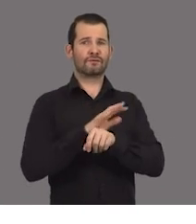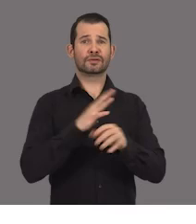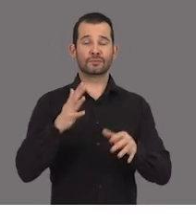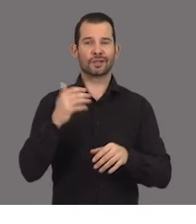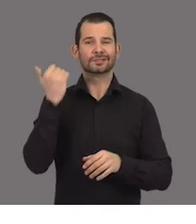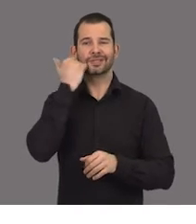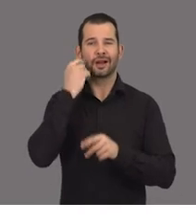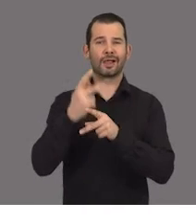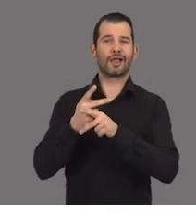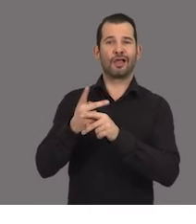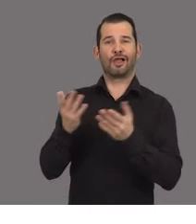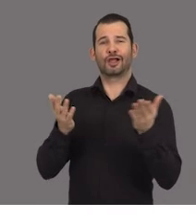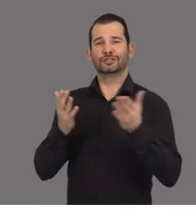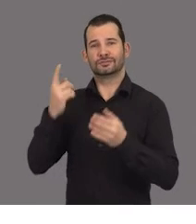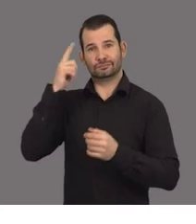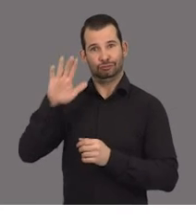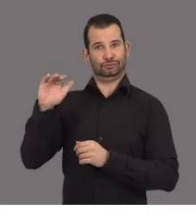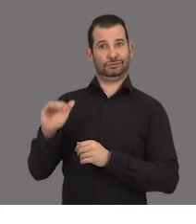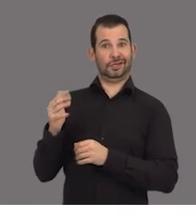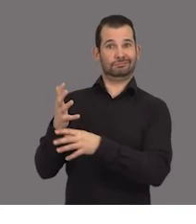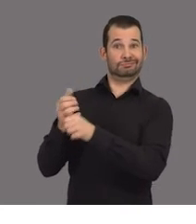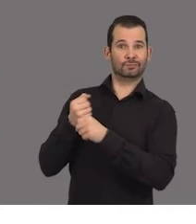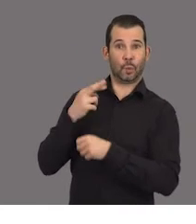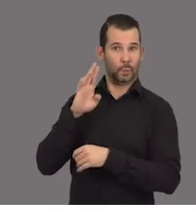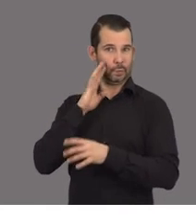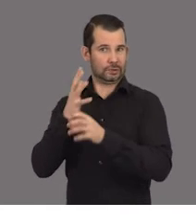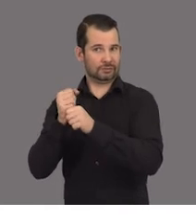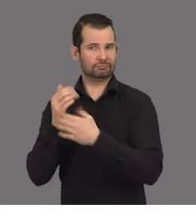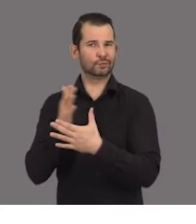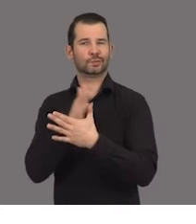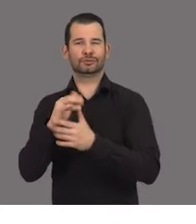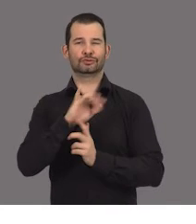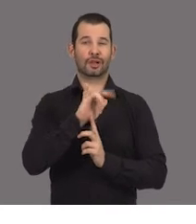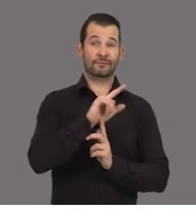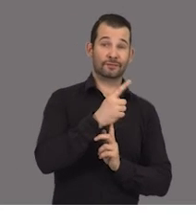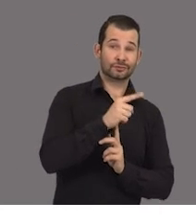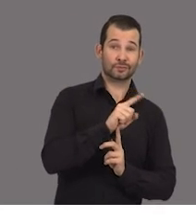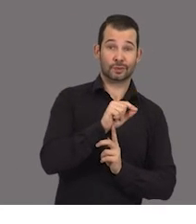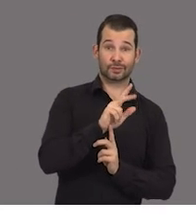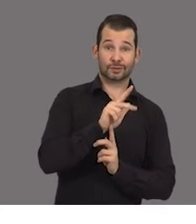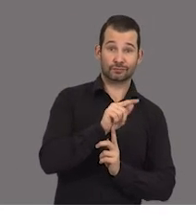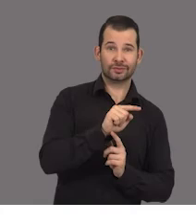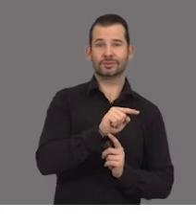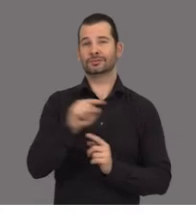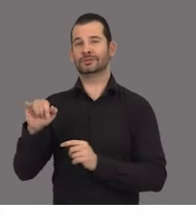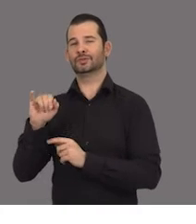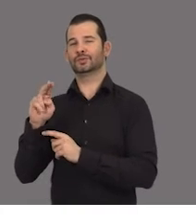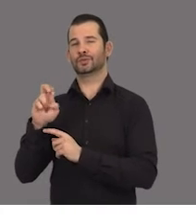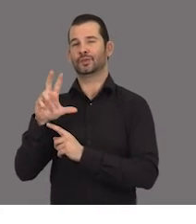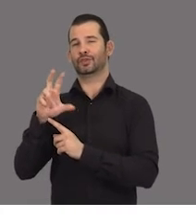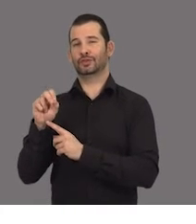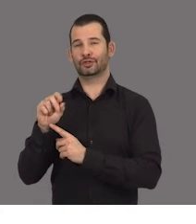child received or will receive between July 1, 2023, and June 30, 2024.